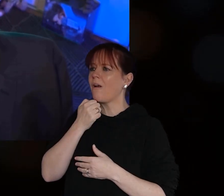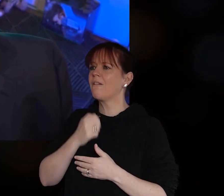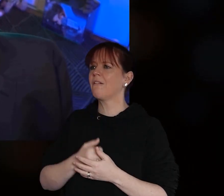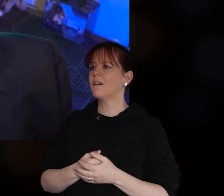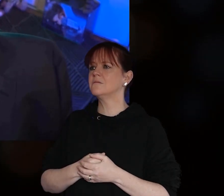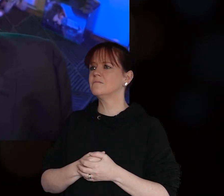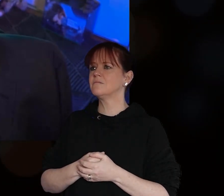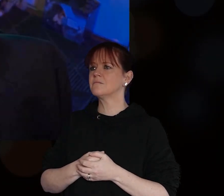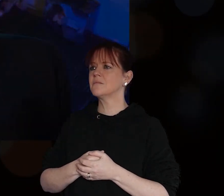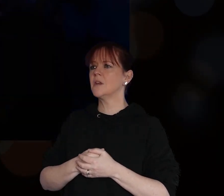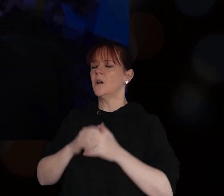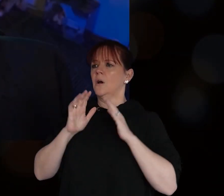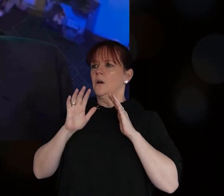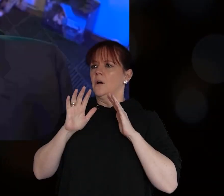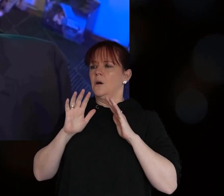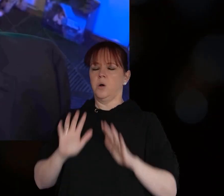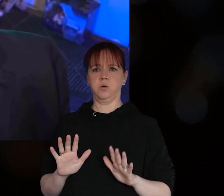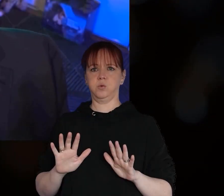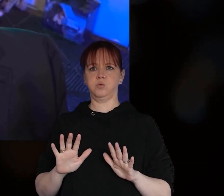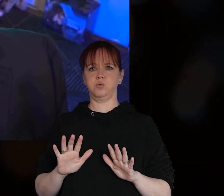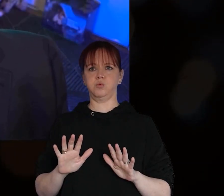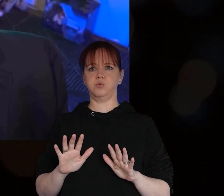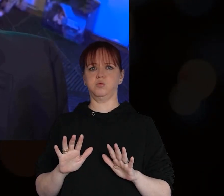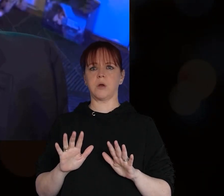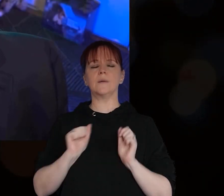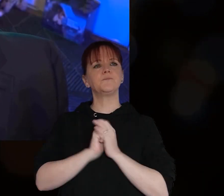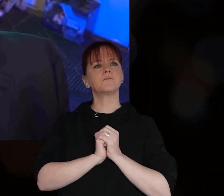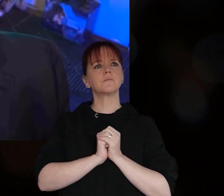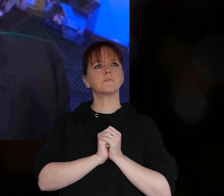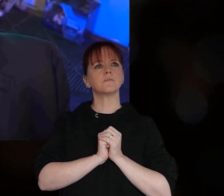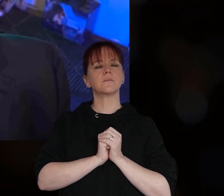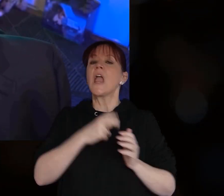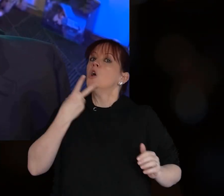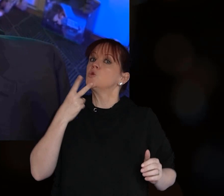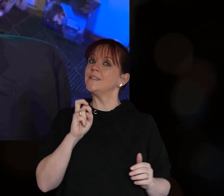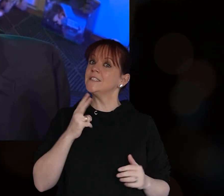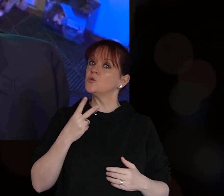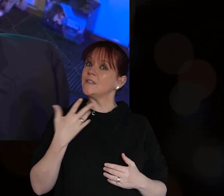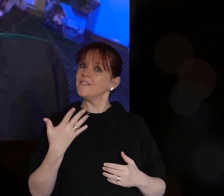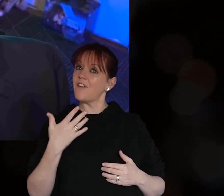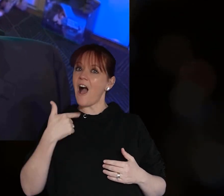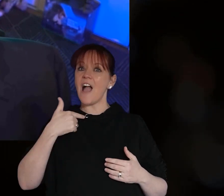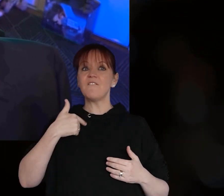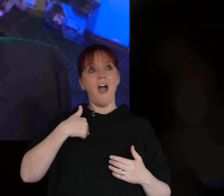SIGHS Okay. Now as for this year in 2025 I want to look ahead on what I'm hoping to be